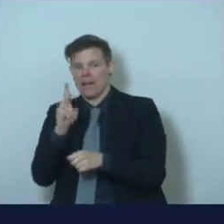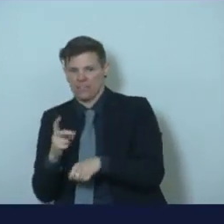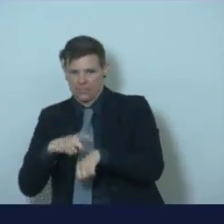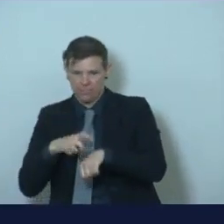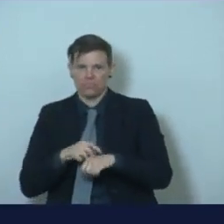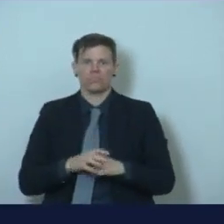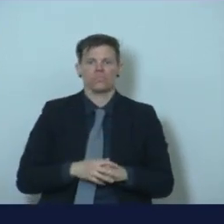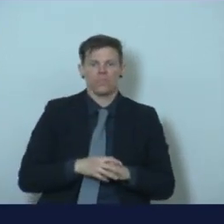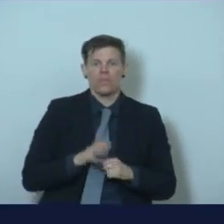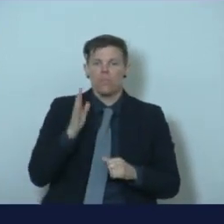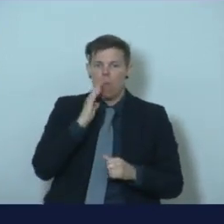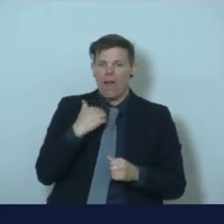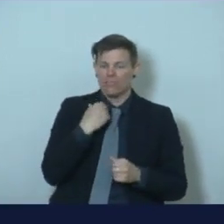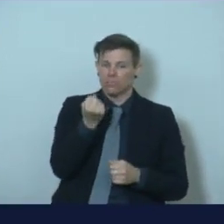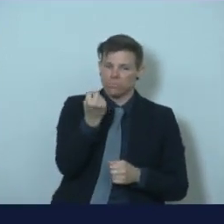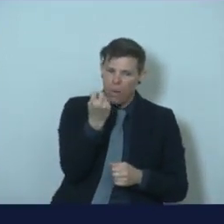THAT 700 A MONTH INCENTIVES.